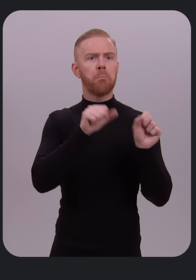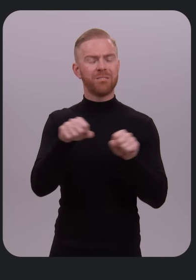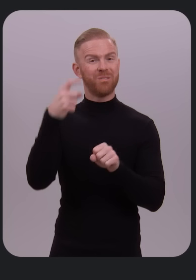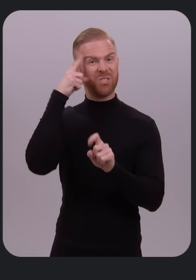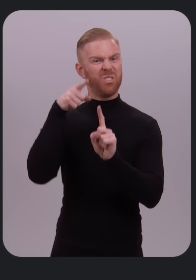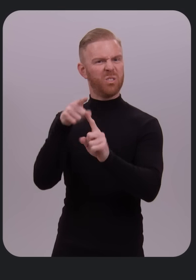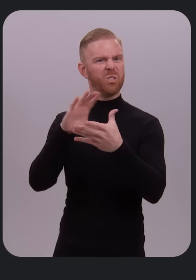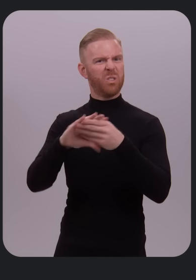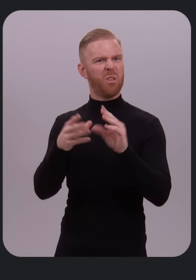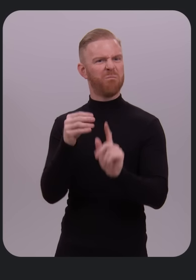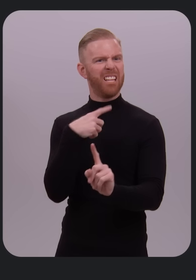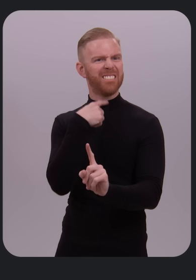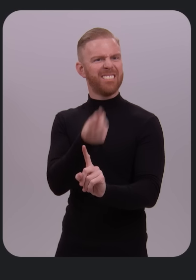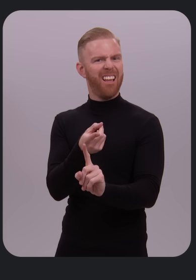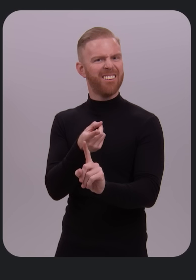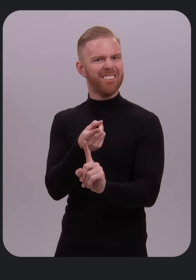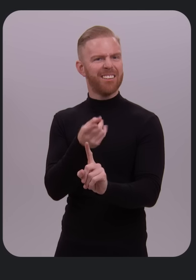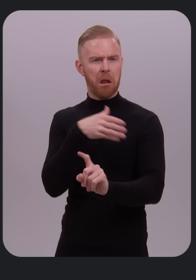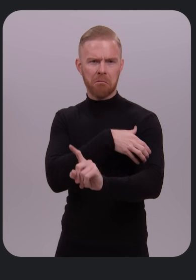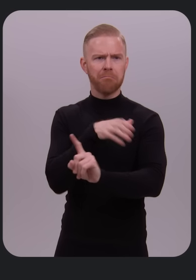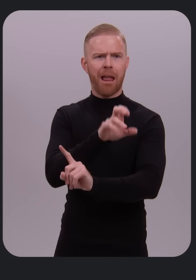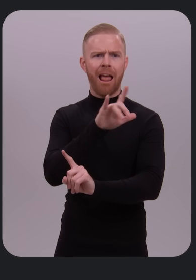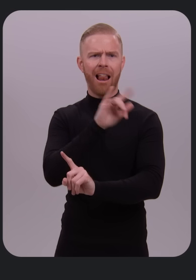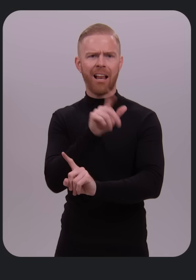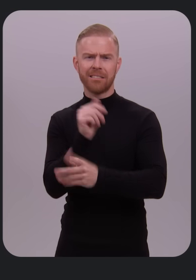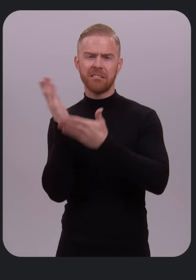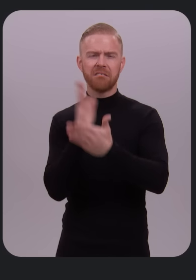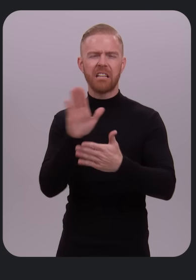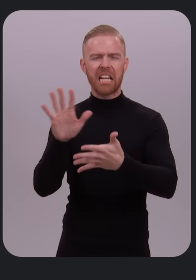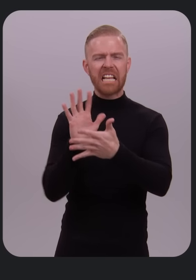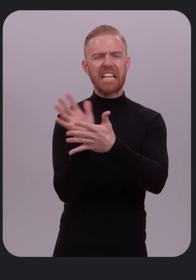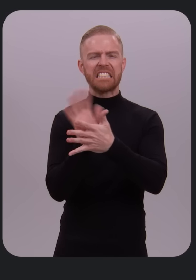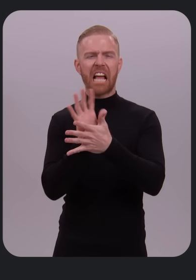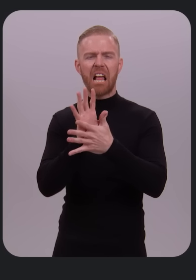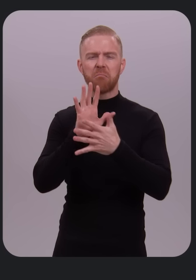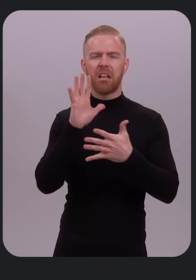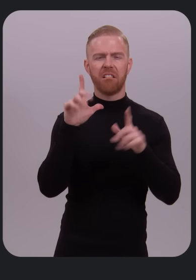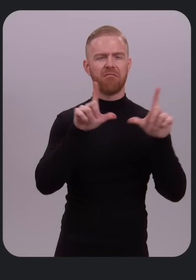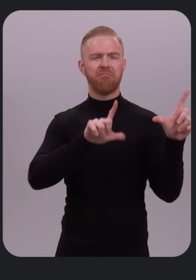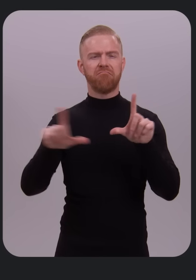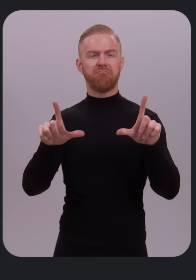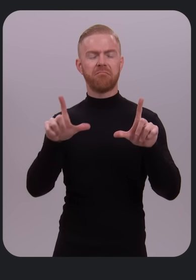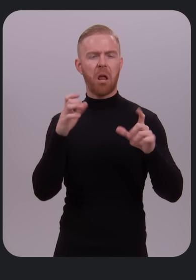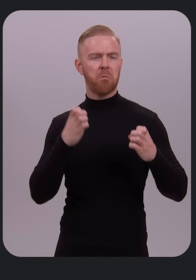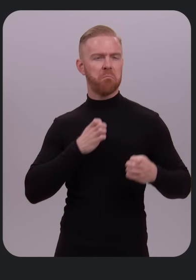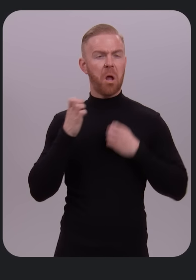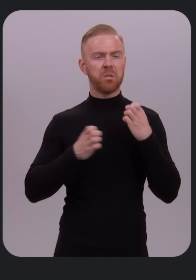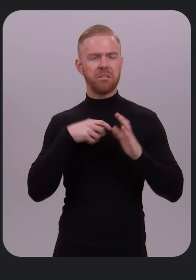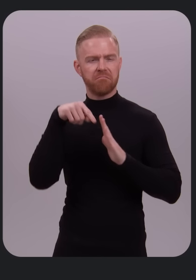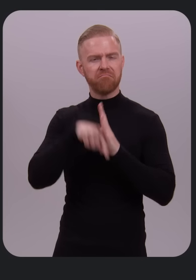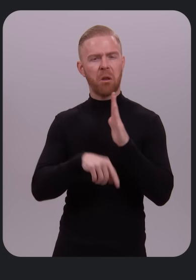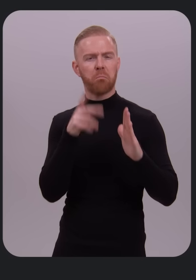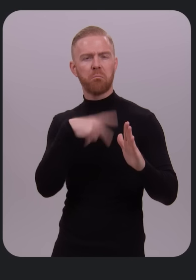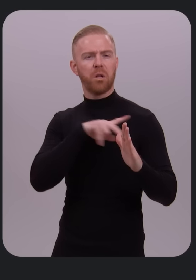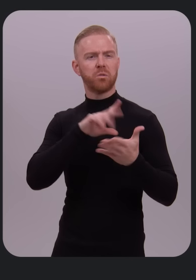possibilities, empowering Eliza to bring cinematic scale and emotion to a deeply personal story.